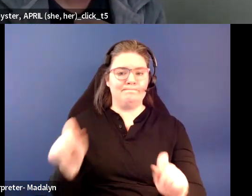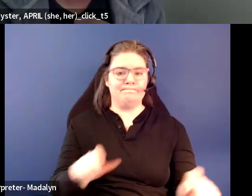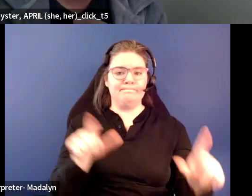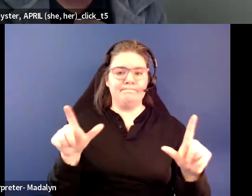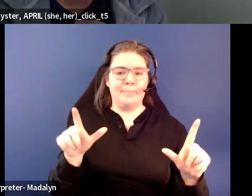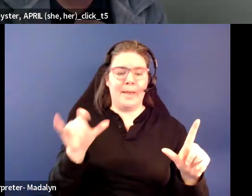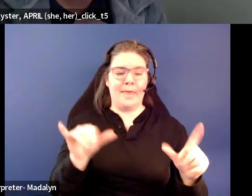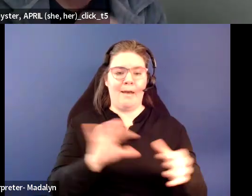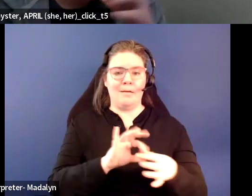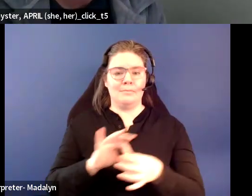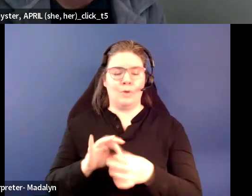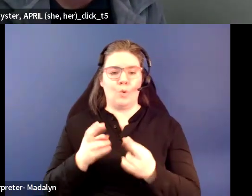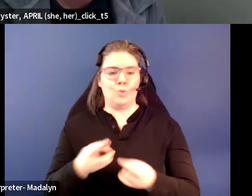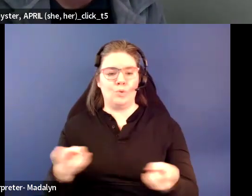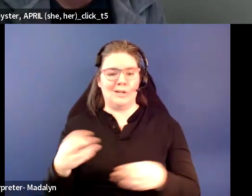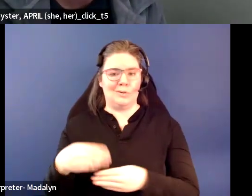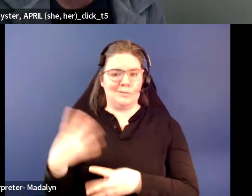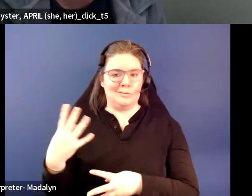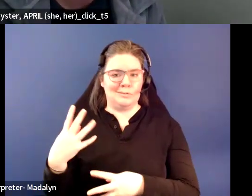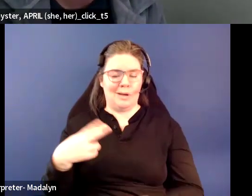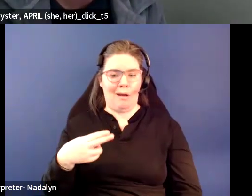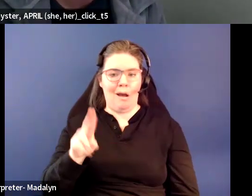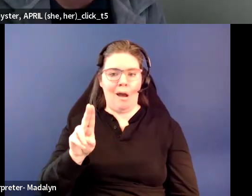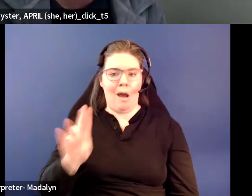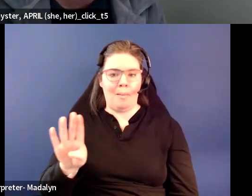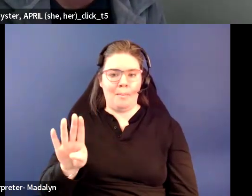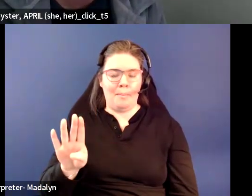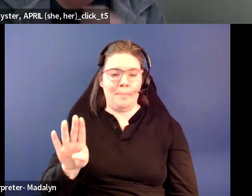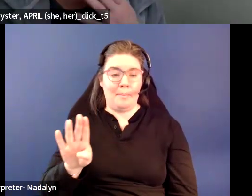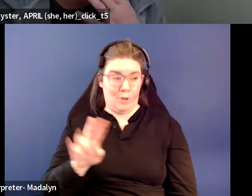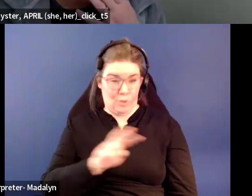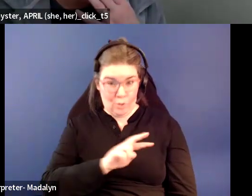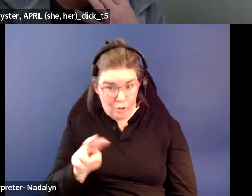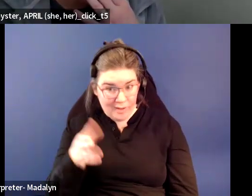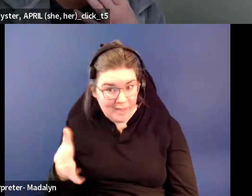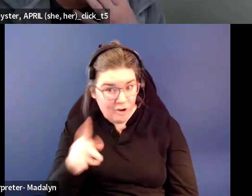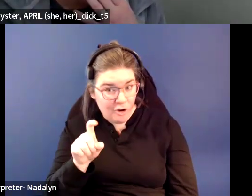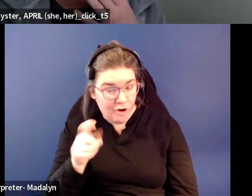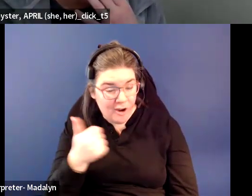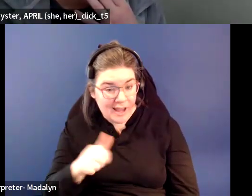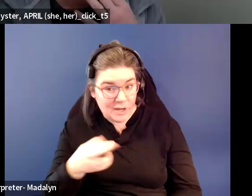Sierra Royster, APRIL (she, her): resource. Hub, that is a part of this and have you looked on there for any resources around this?